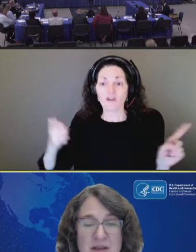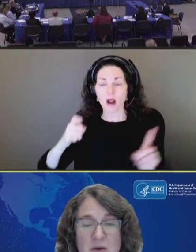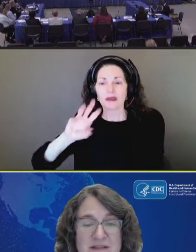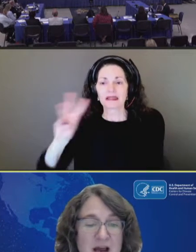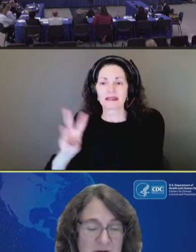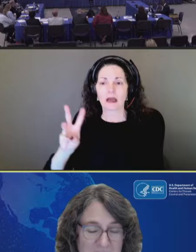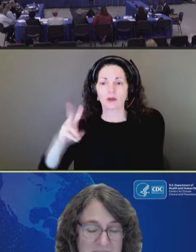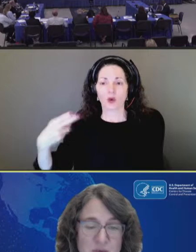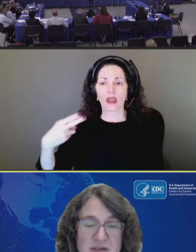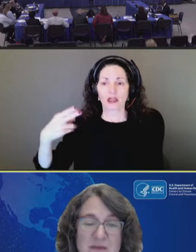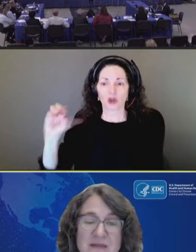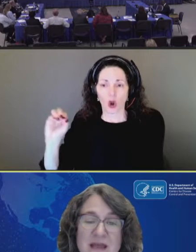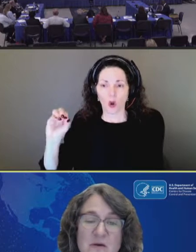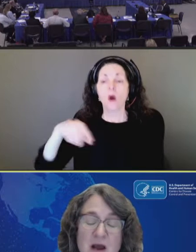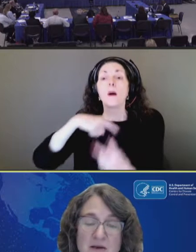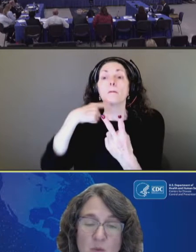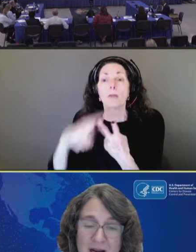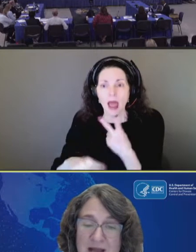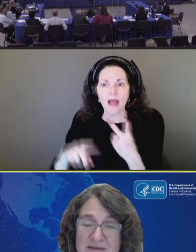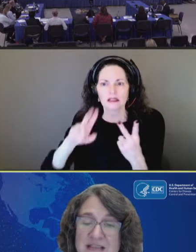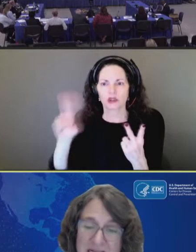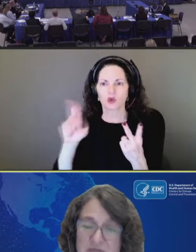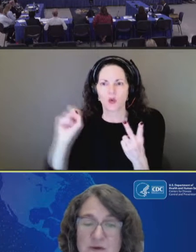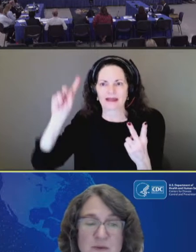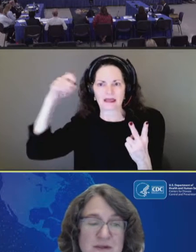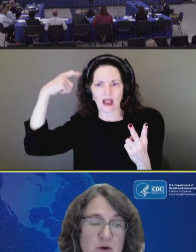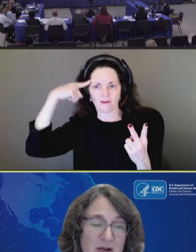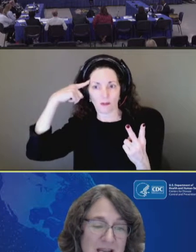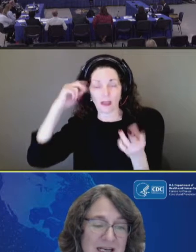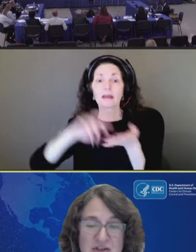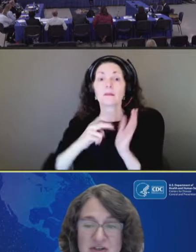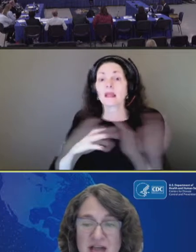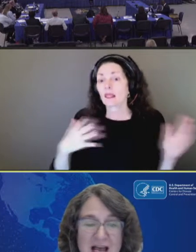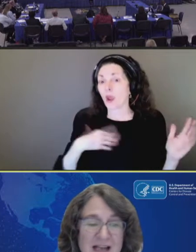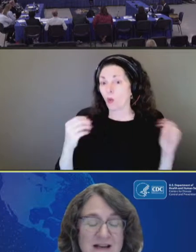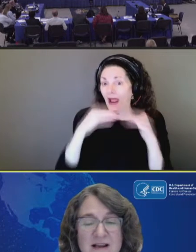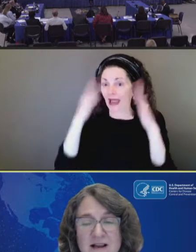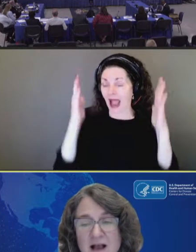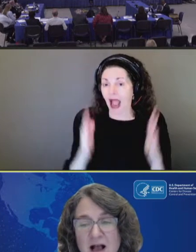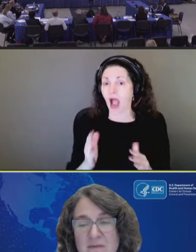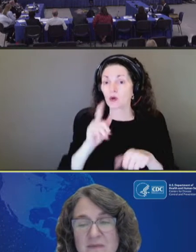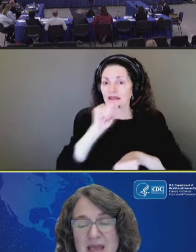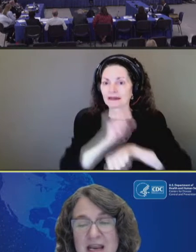by the U.S. government, which meant that a White House Task Force was created in July.